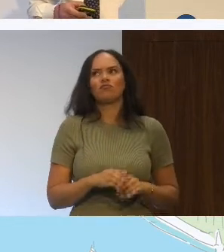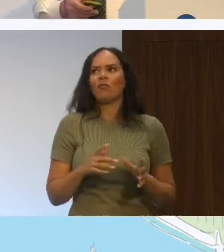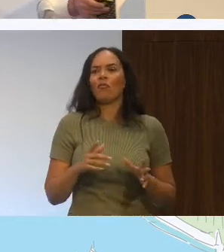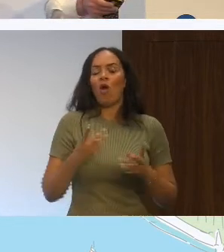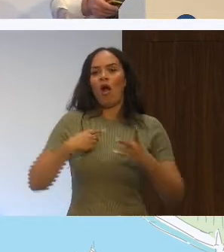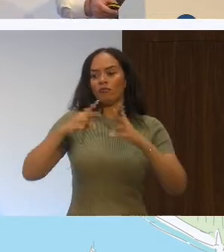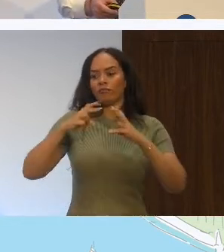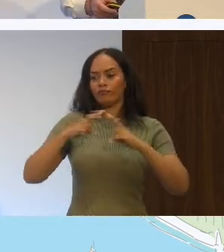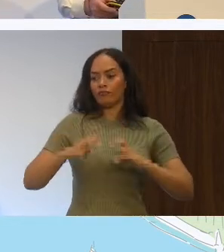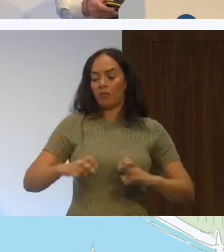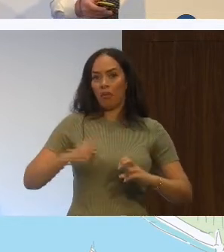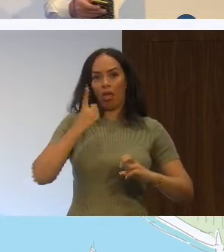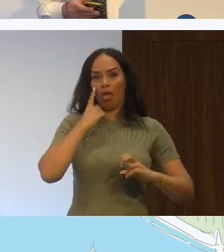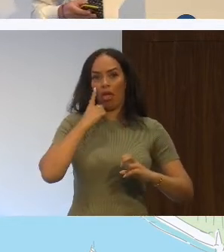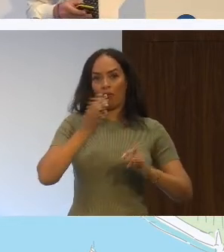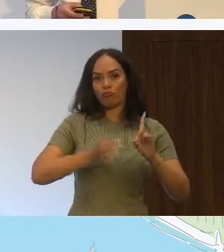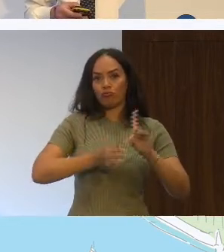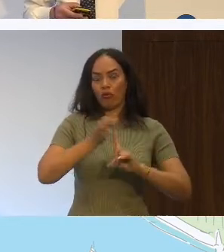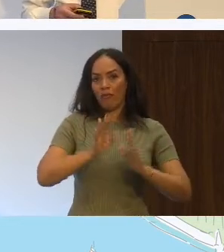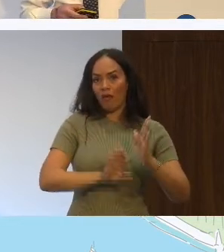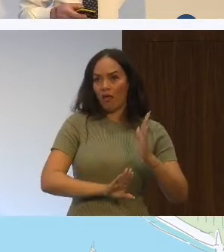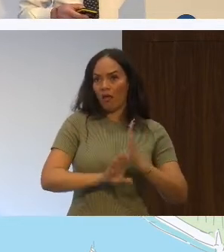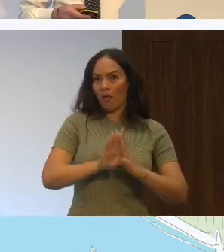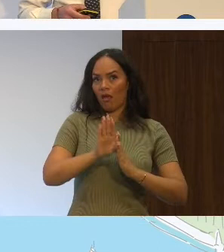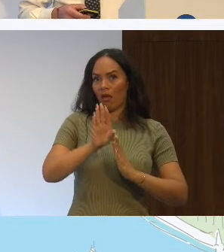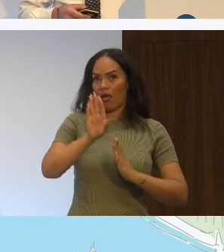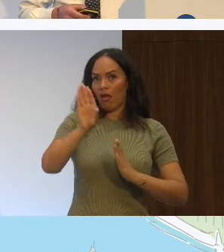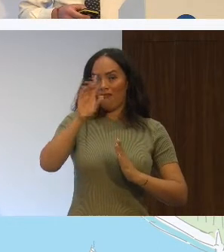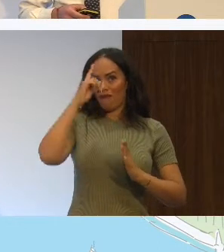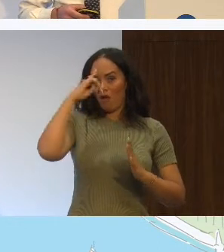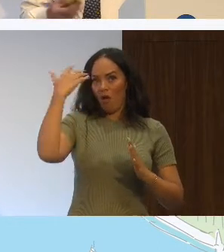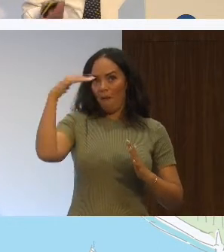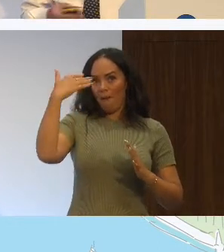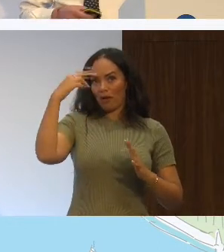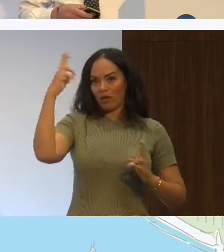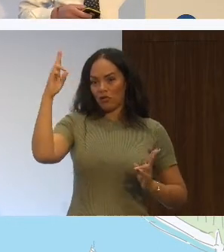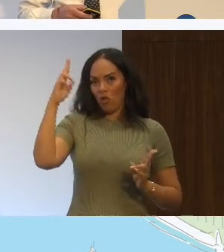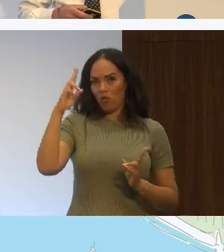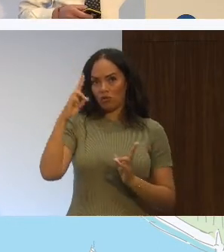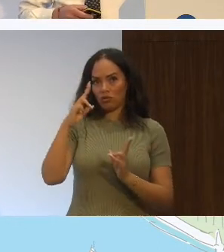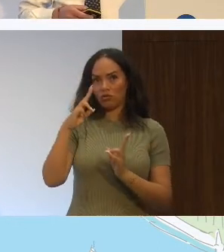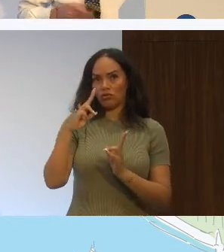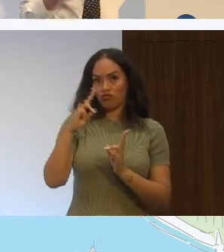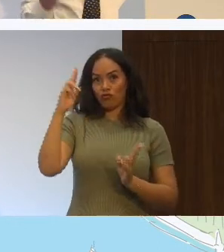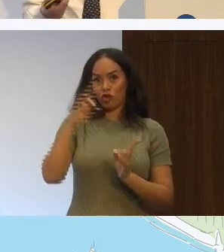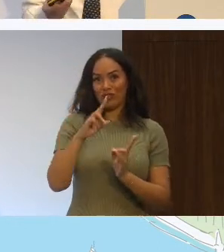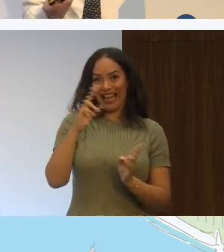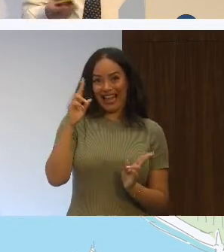in number of headache days that you that you gained per side, which were reduced each month, but actually in real practice.